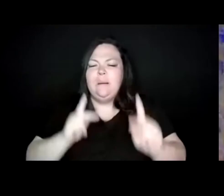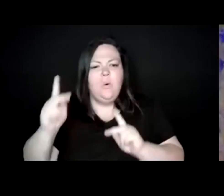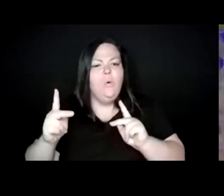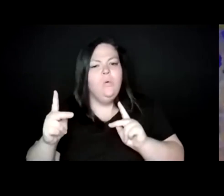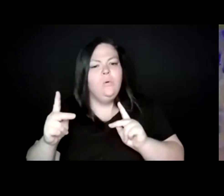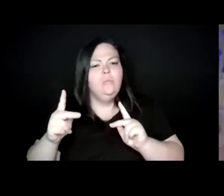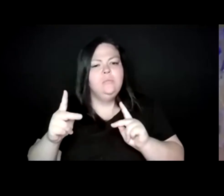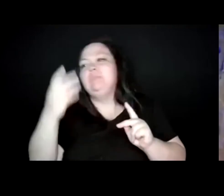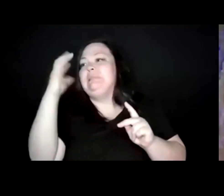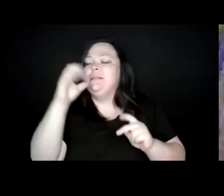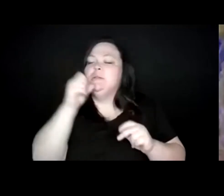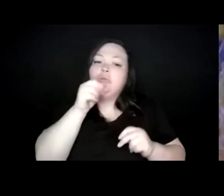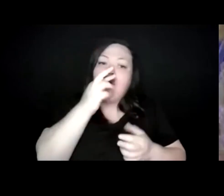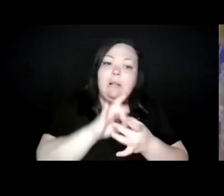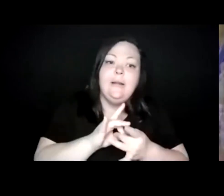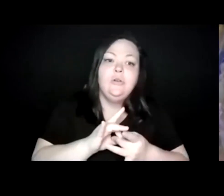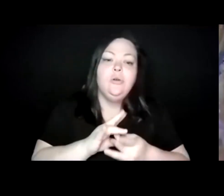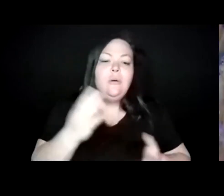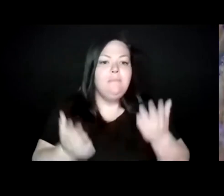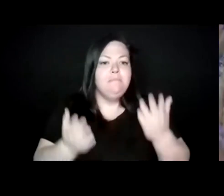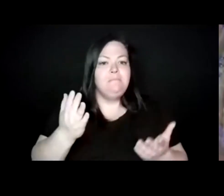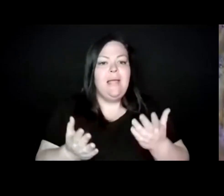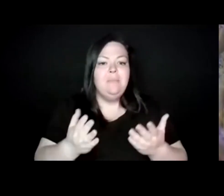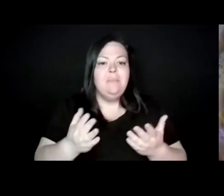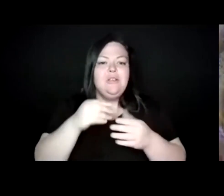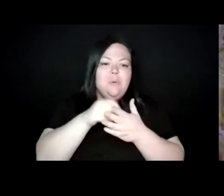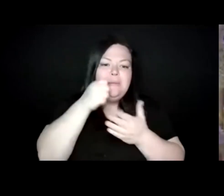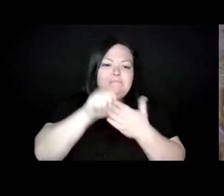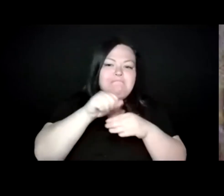you’re not related to, mail malunggay tea packets by a company in Quezon City to your